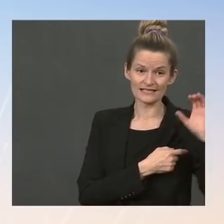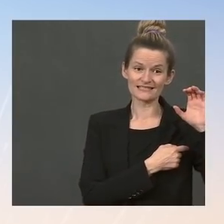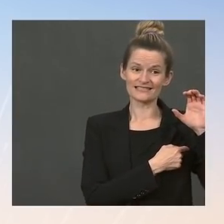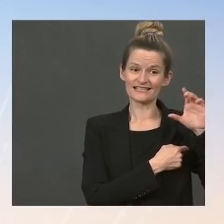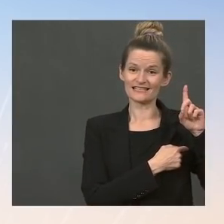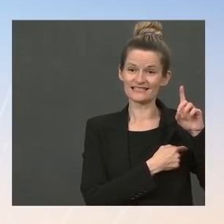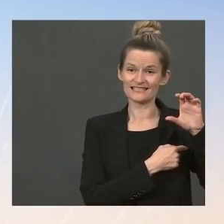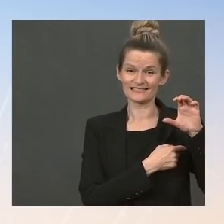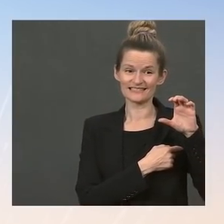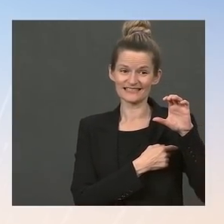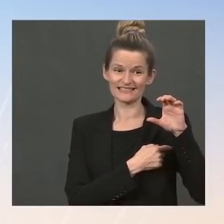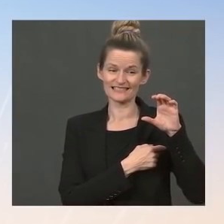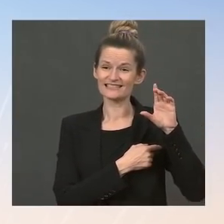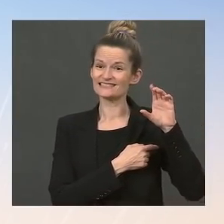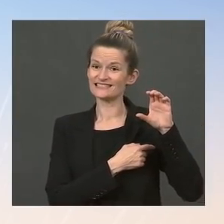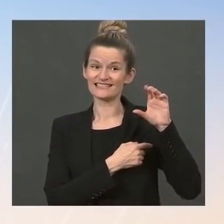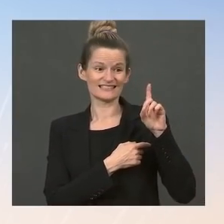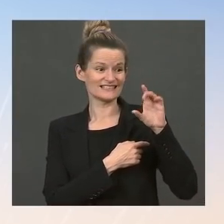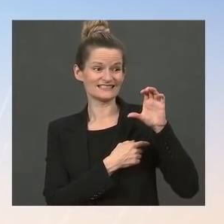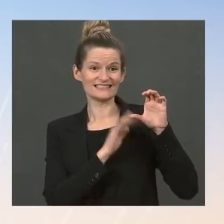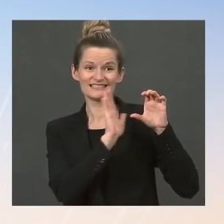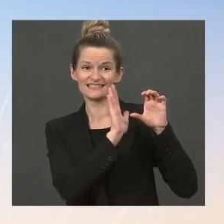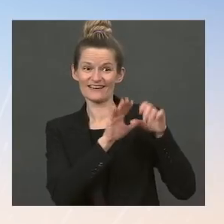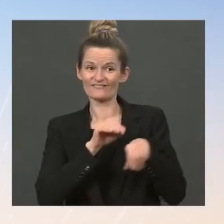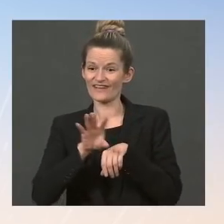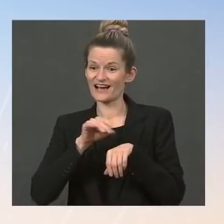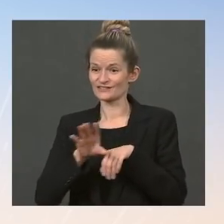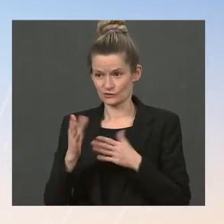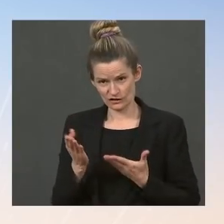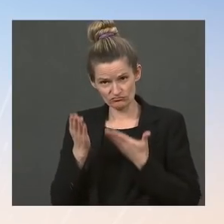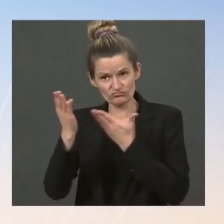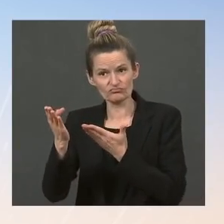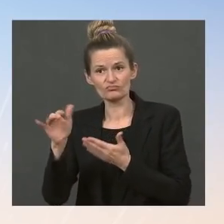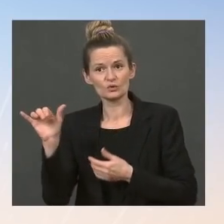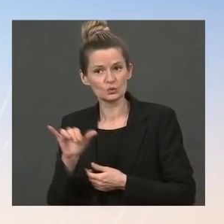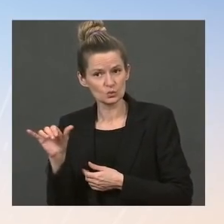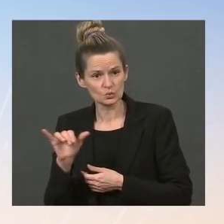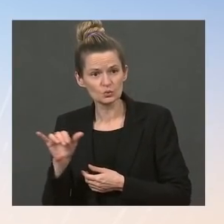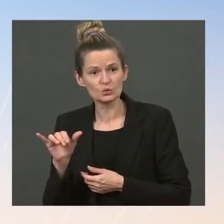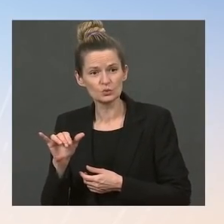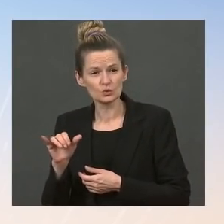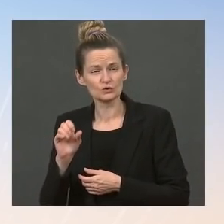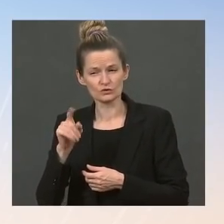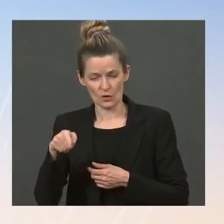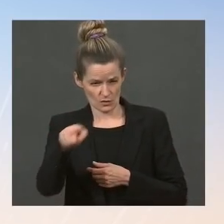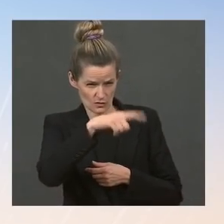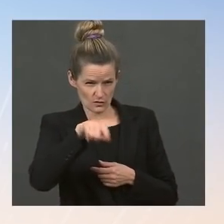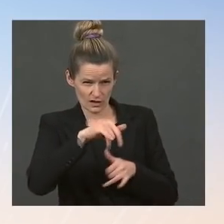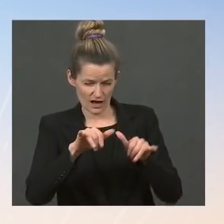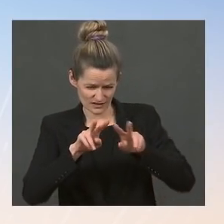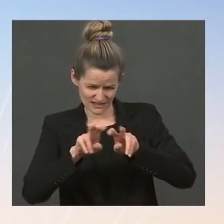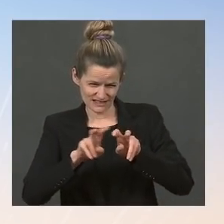issuing booster dose recommendations based on a thorough review of the evidence." That was what he said when this announcement was made.